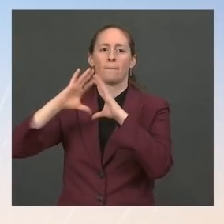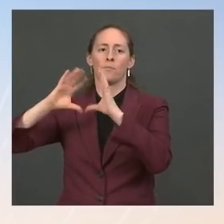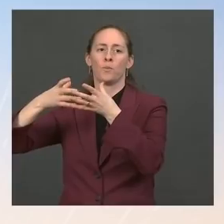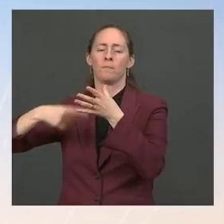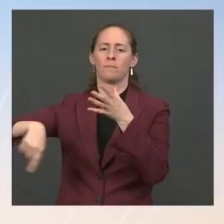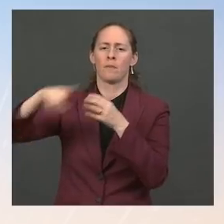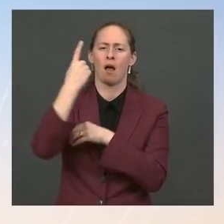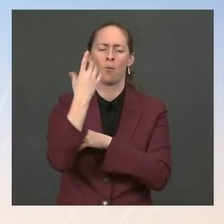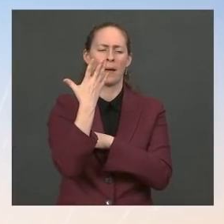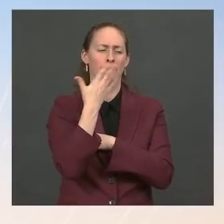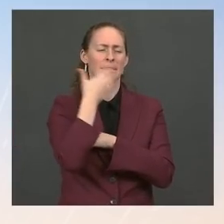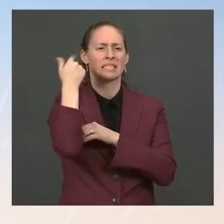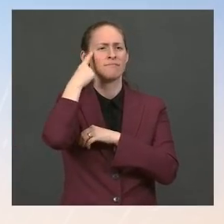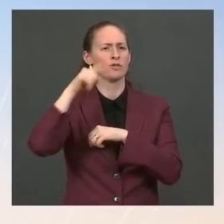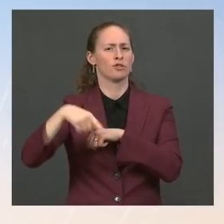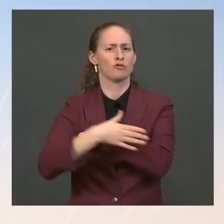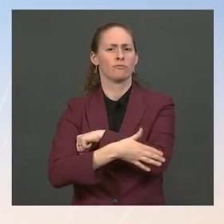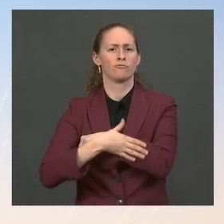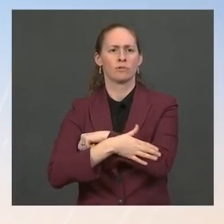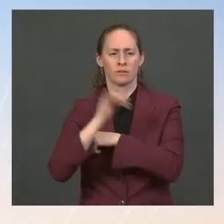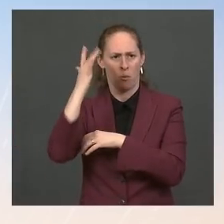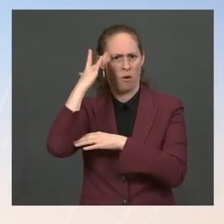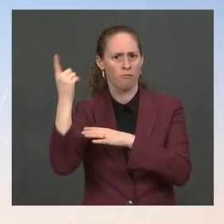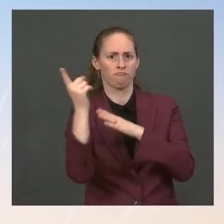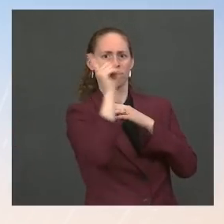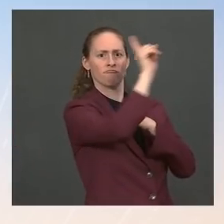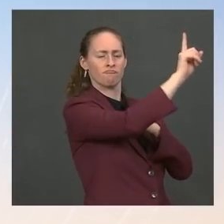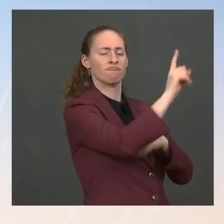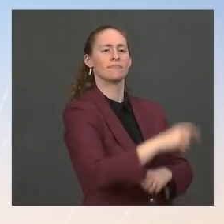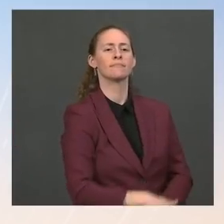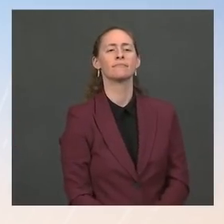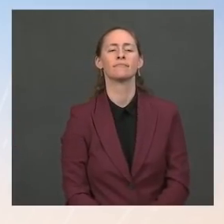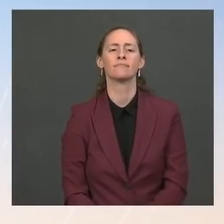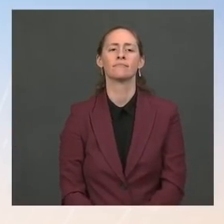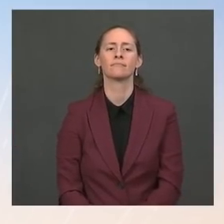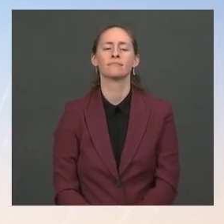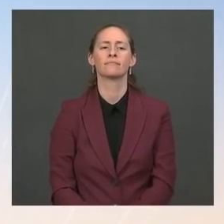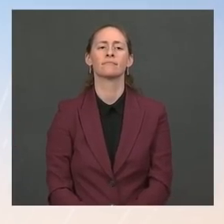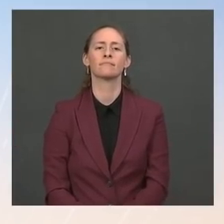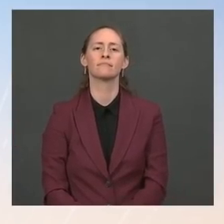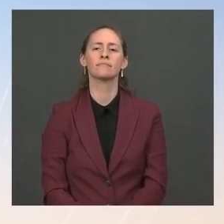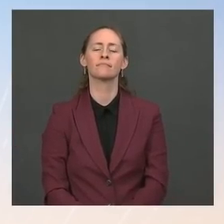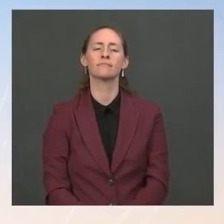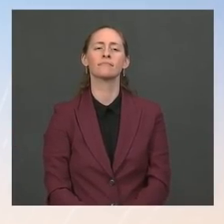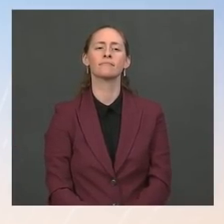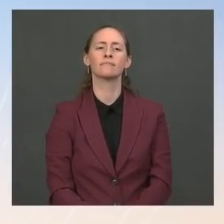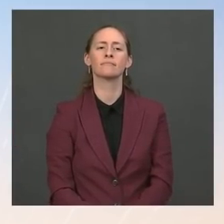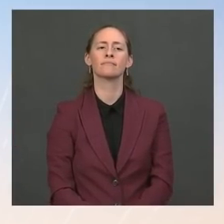I will note, on the Ukraine question, part of the reason I mentioned the engagement with European allies and partners is because, as you know,